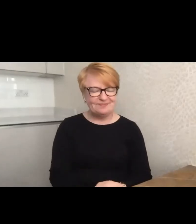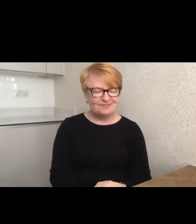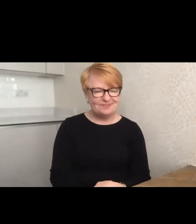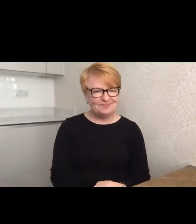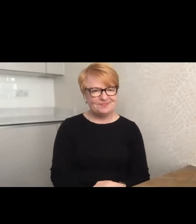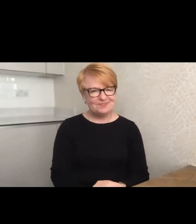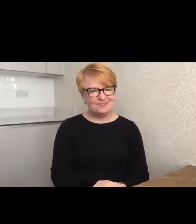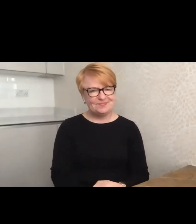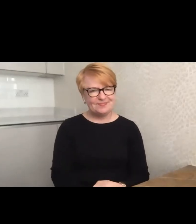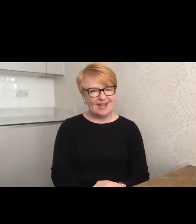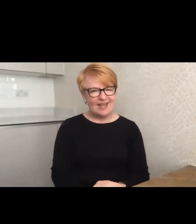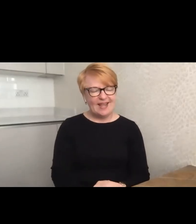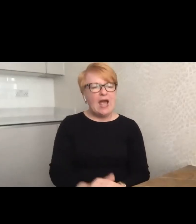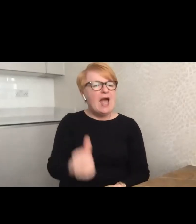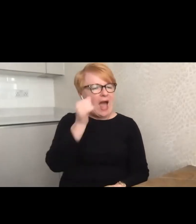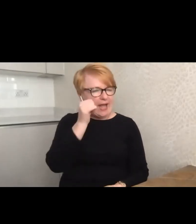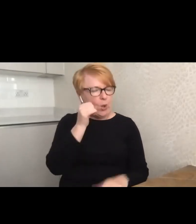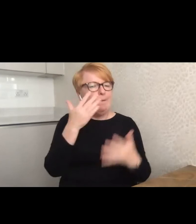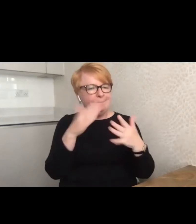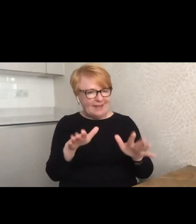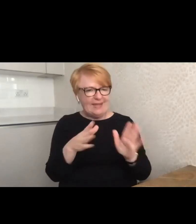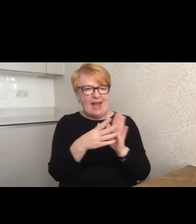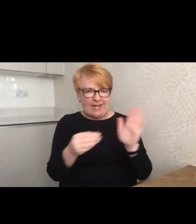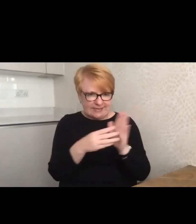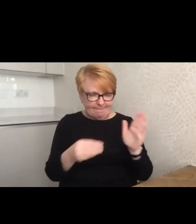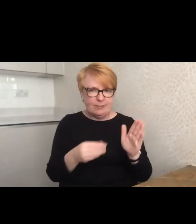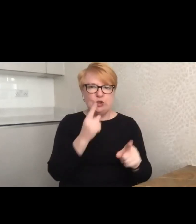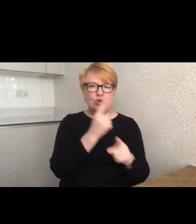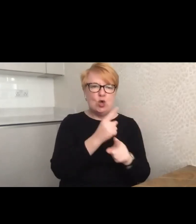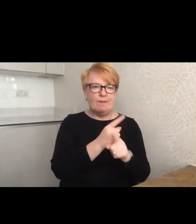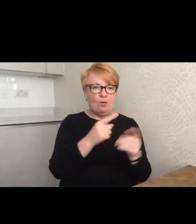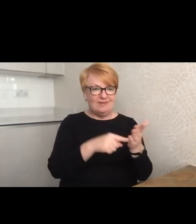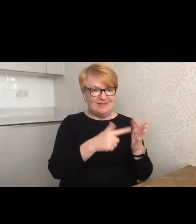A lot of the examples that we've spoken about, including TACO! have been spearheaded by artists